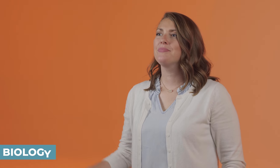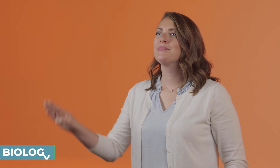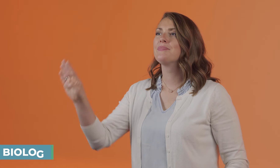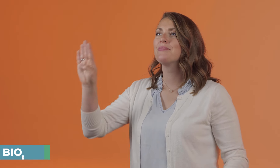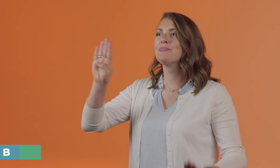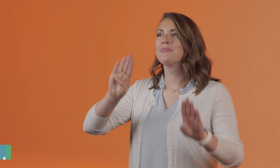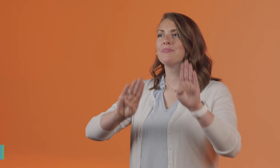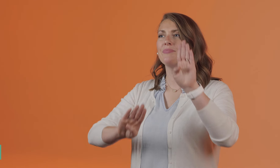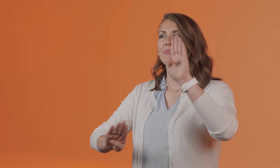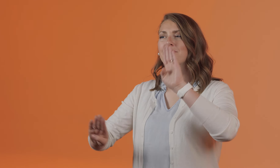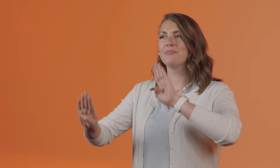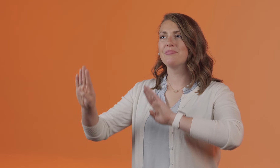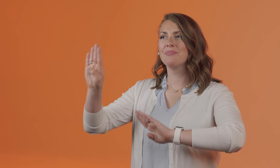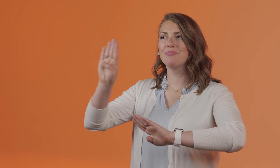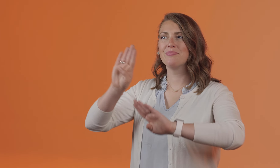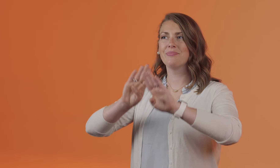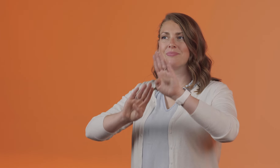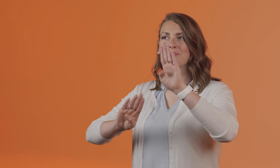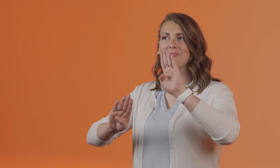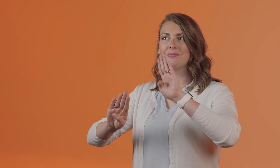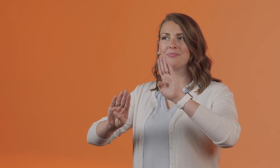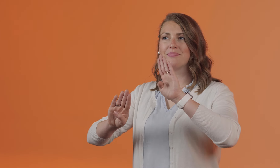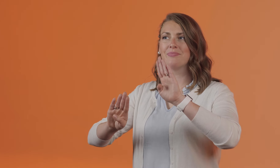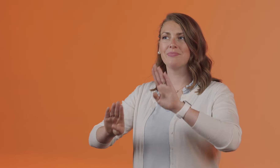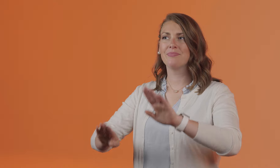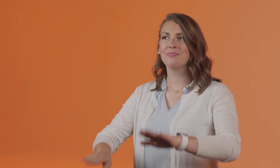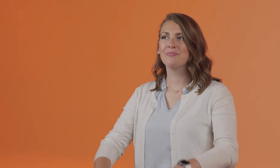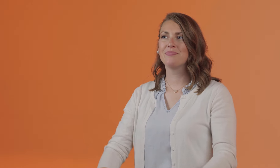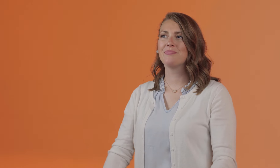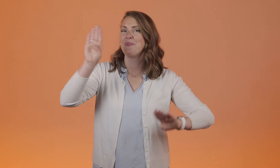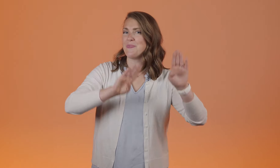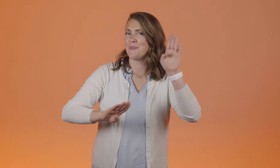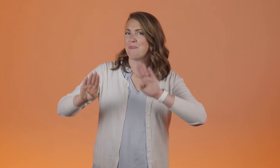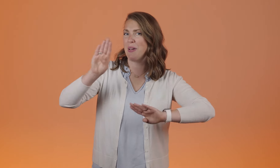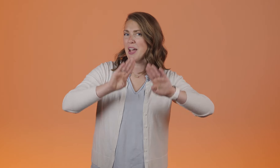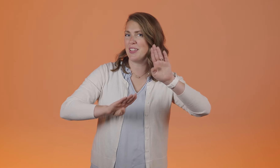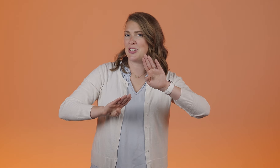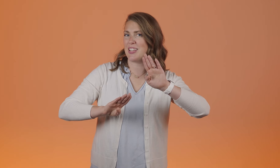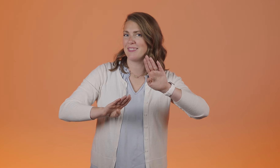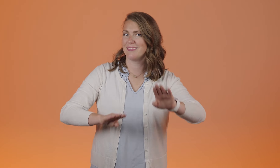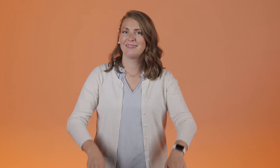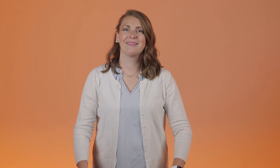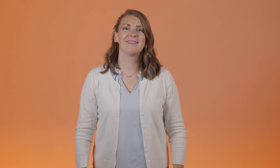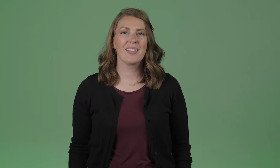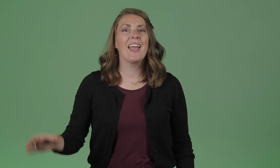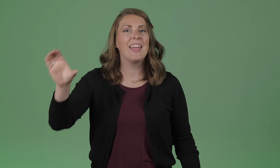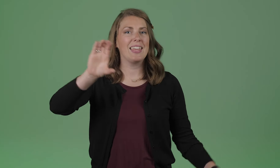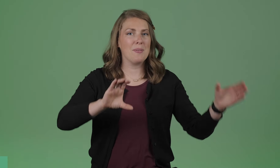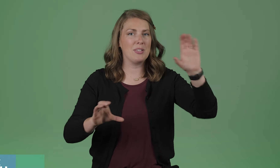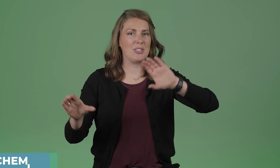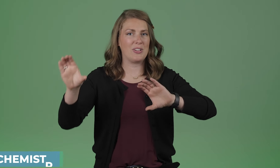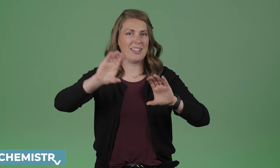You're doing "B" hands and moving them just like the sign for science. BIOLOGY CHEMISTRY